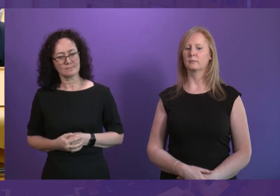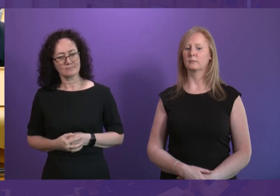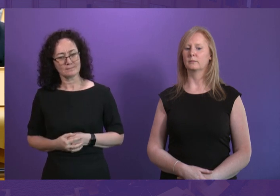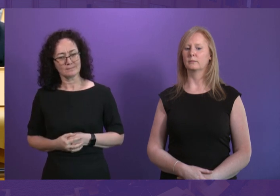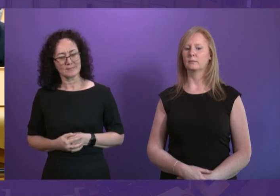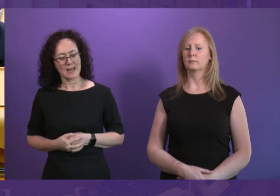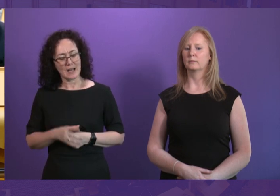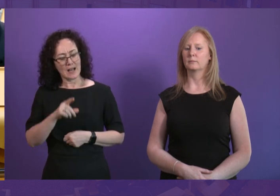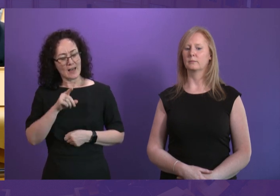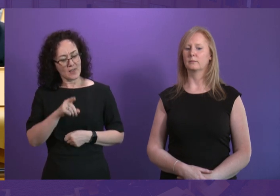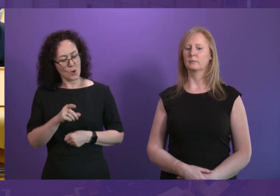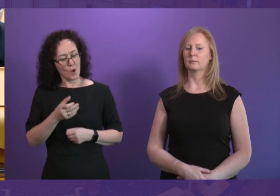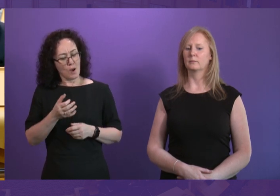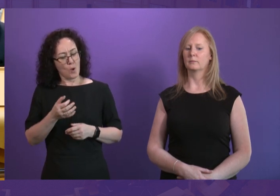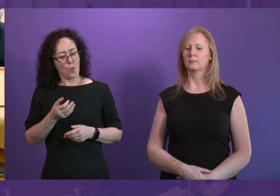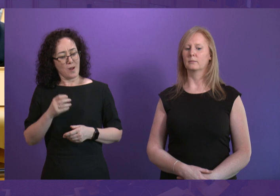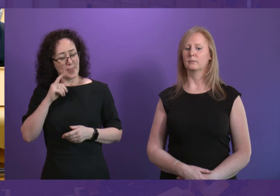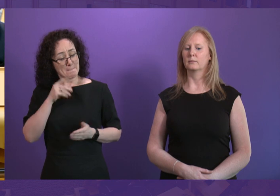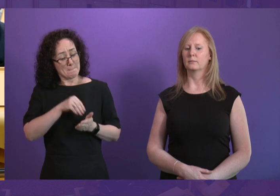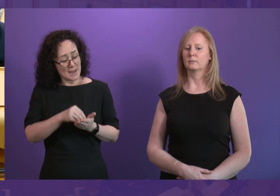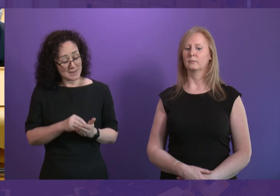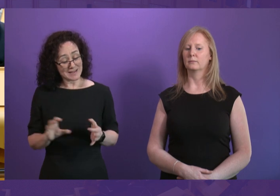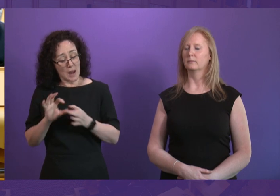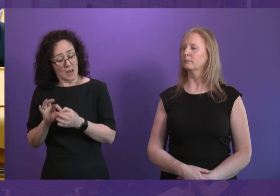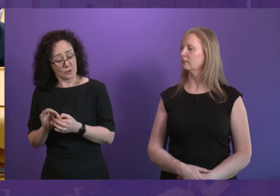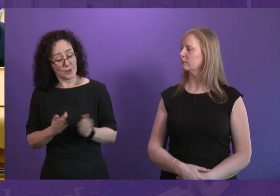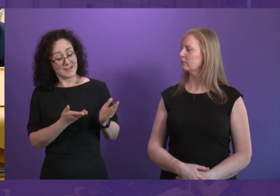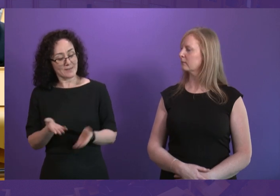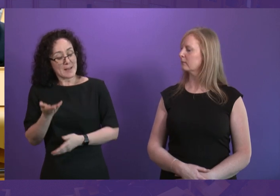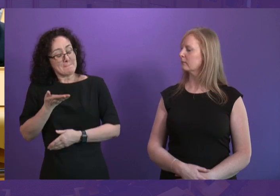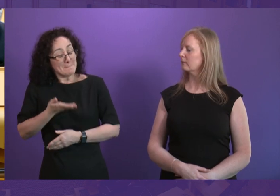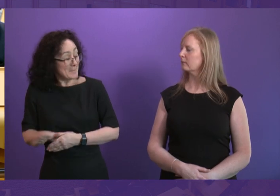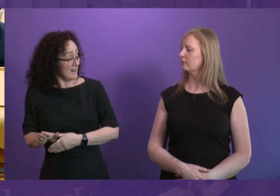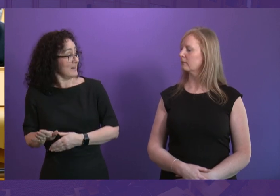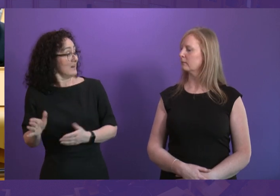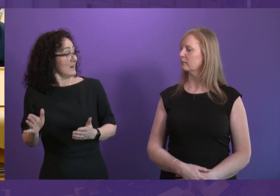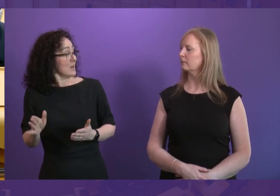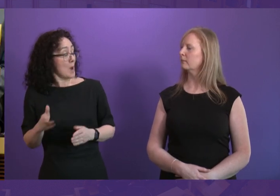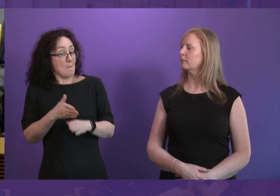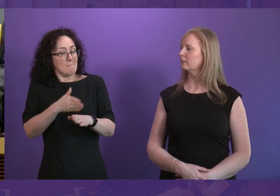that were delivered before the company went into administration, and therefore health